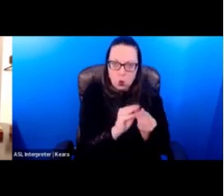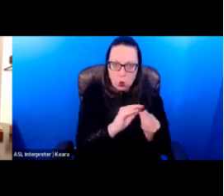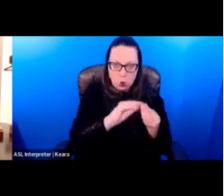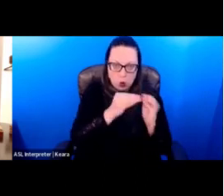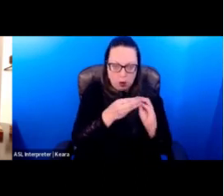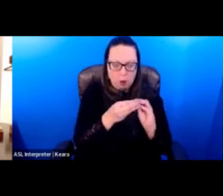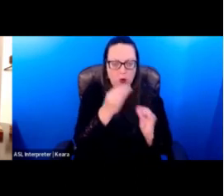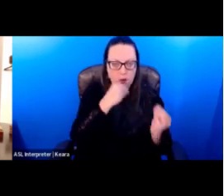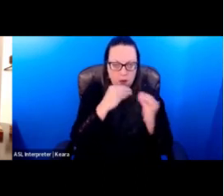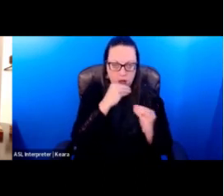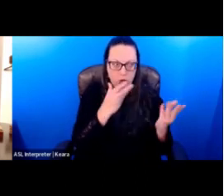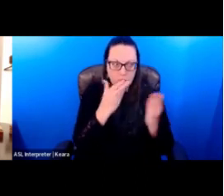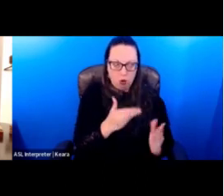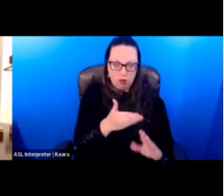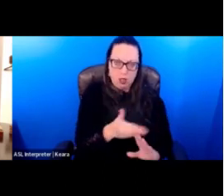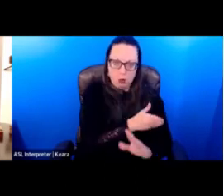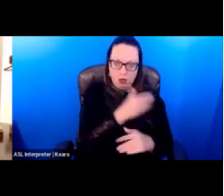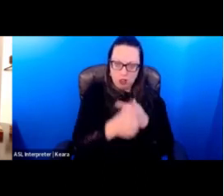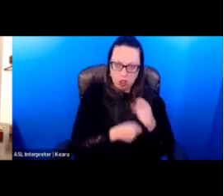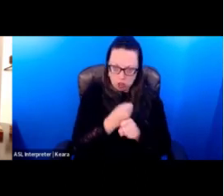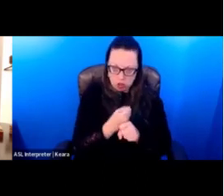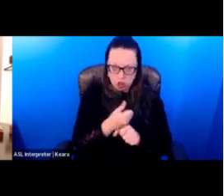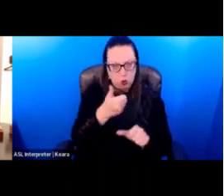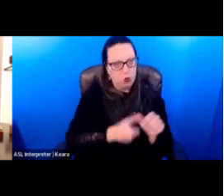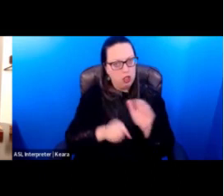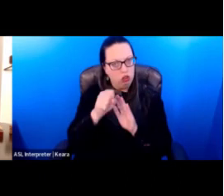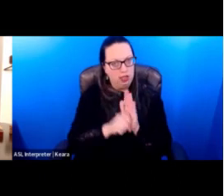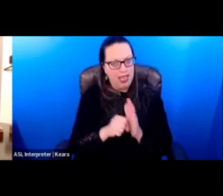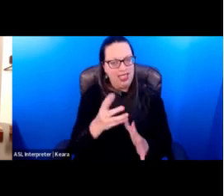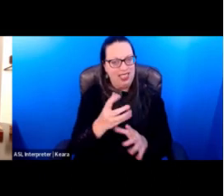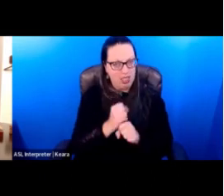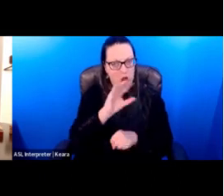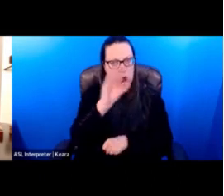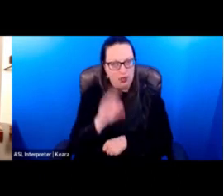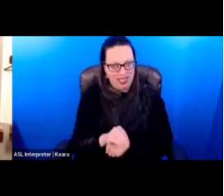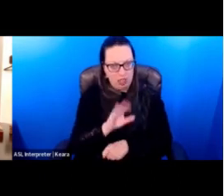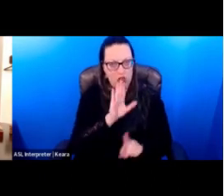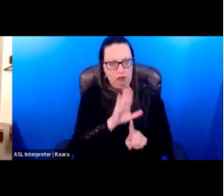in the previous year. So each state gets a percentage of their share. But the main thing here